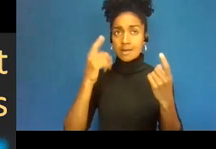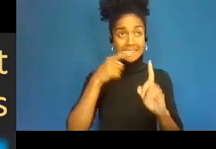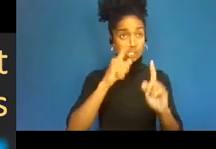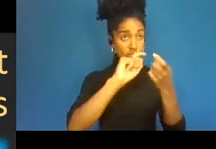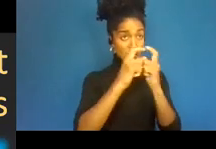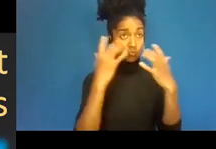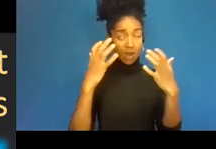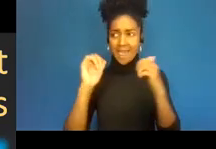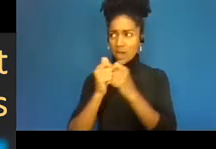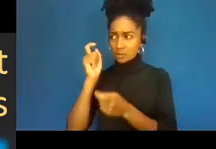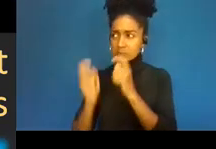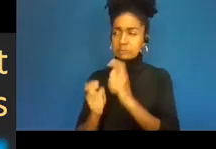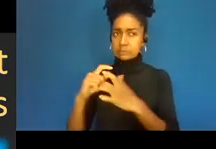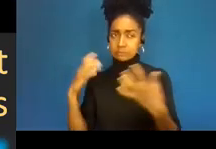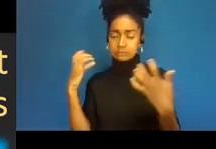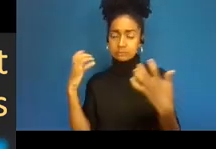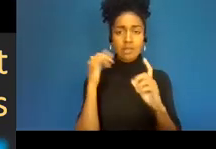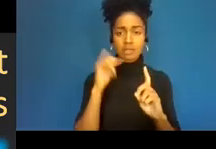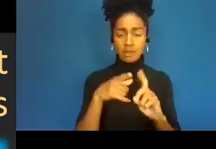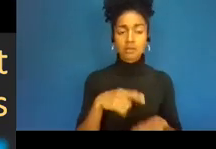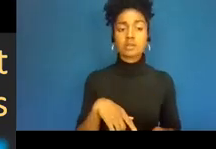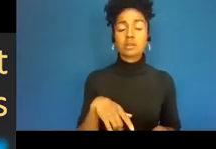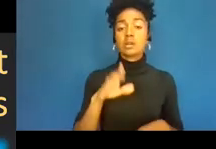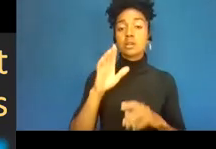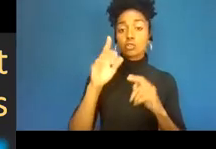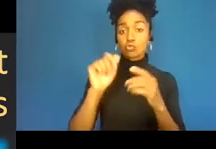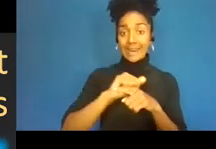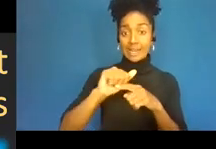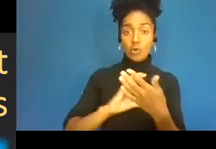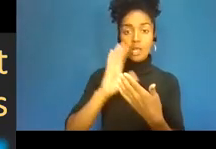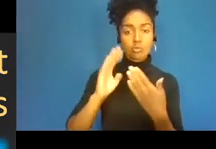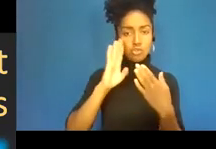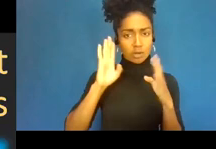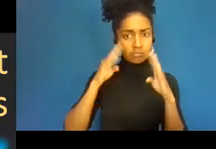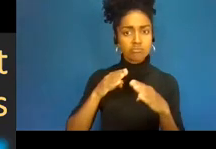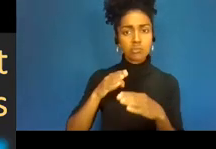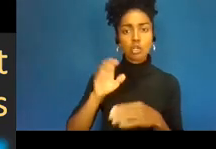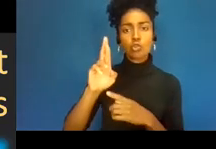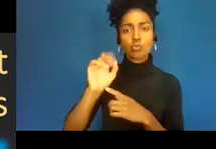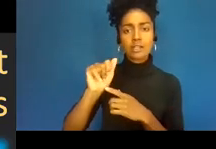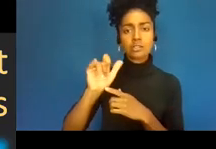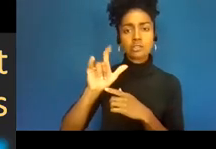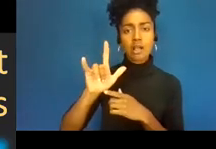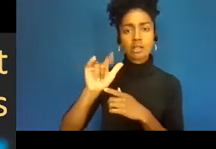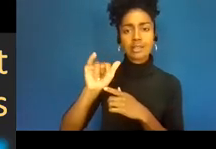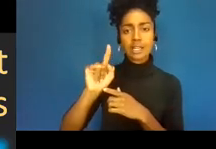The training curriculum should center racial literacy and racial justice. So we need a growing and expansive understanding